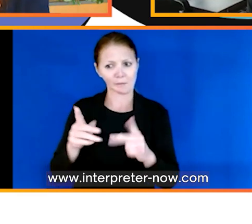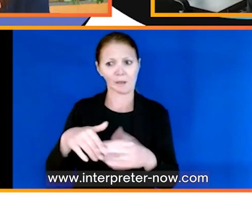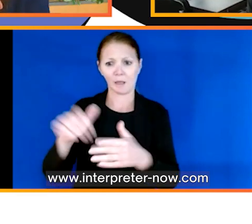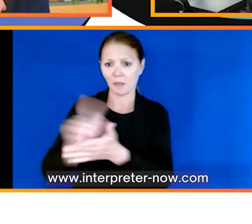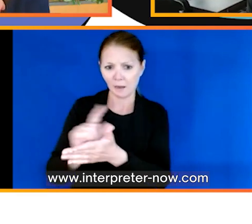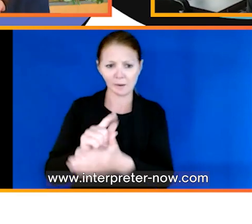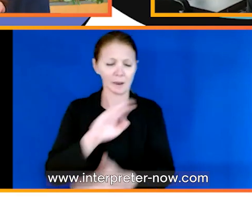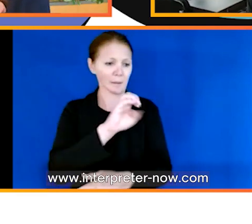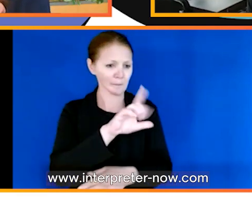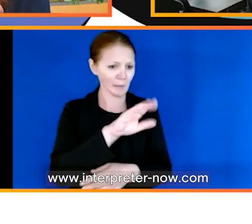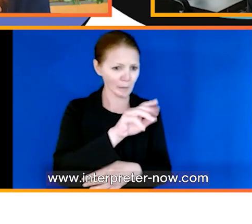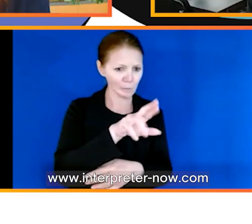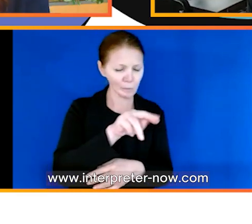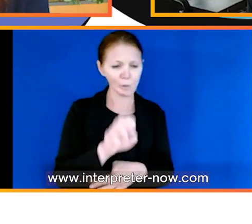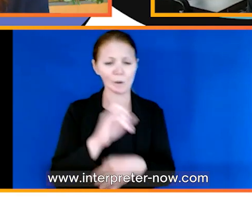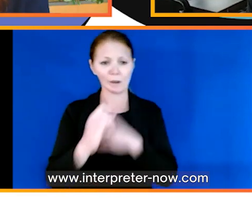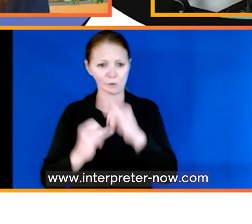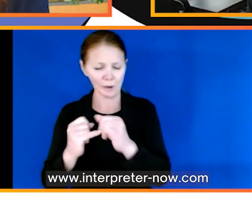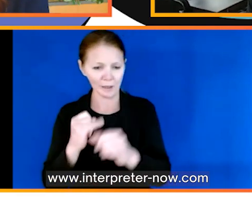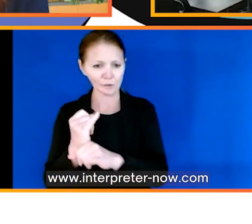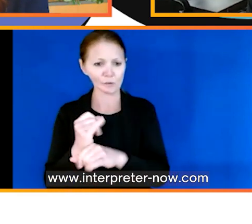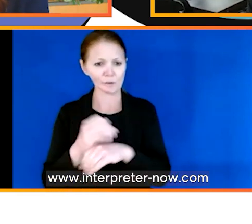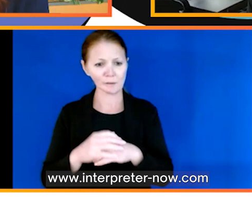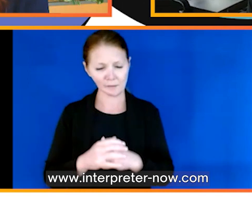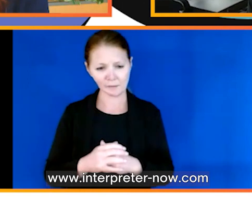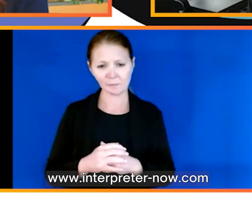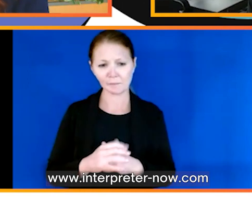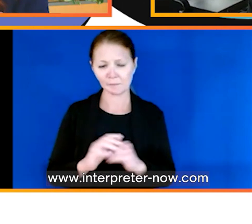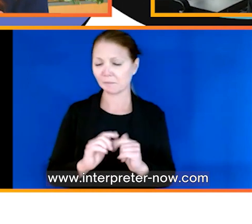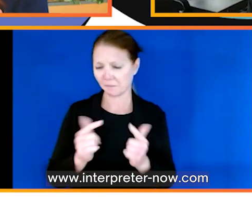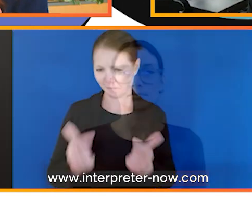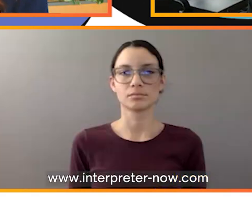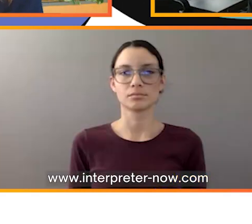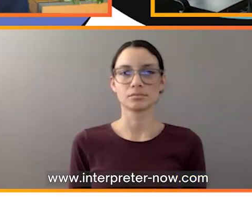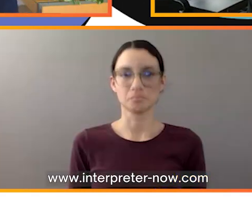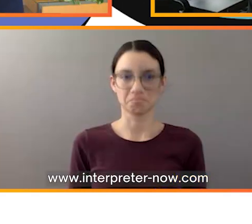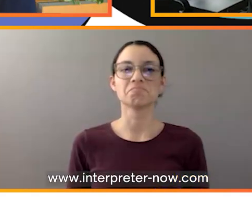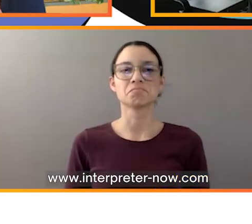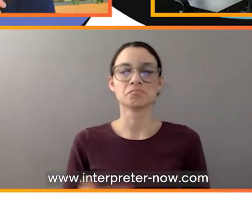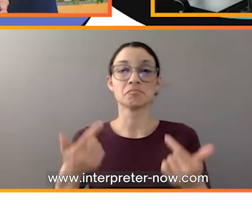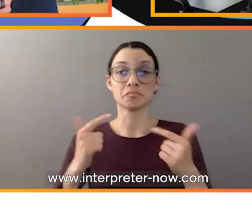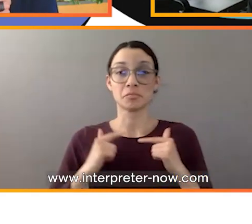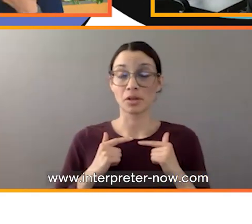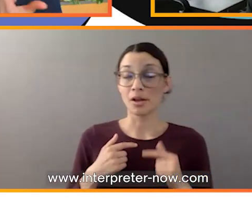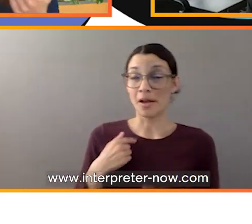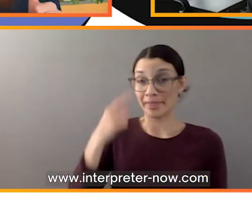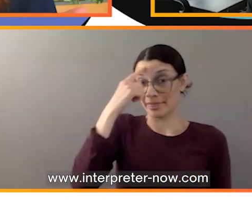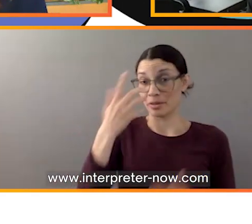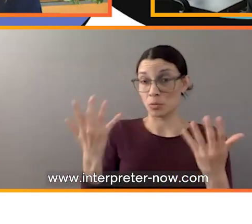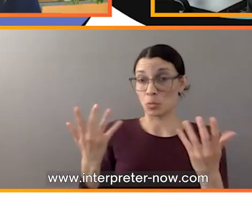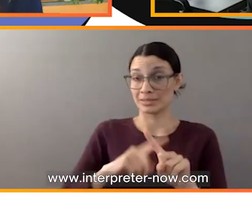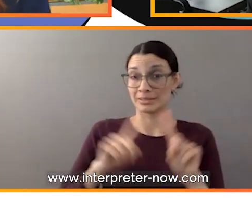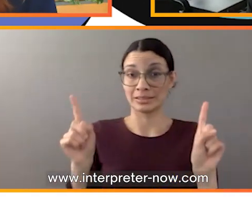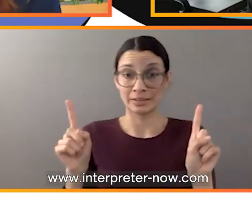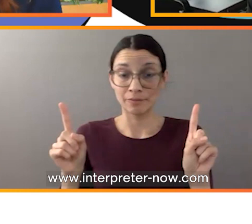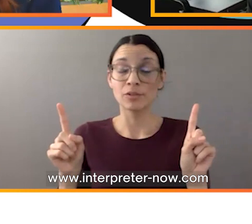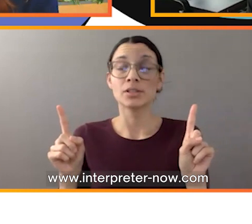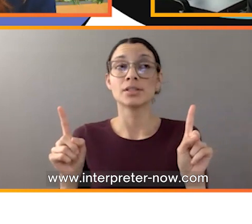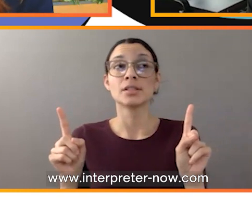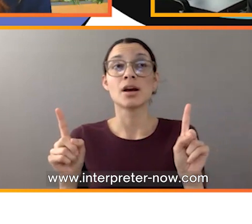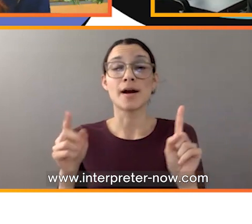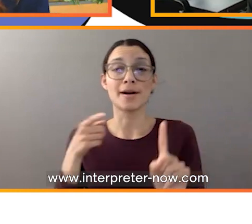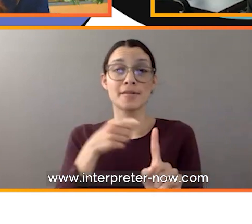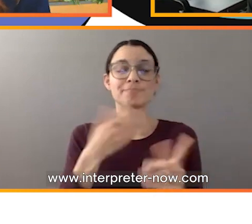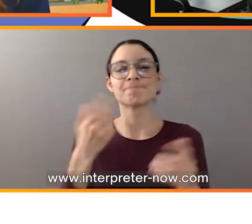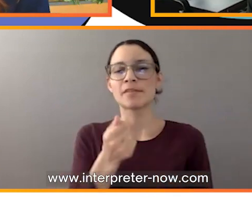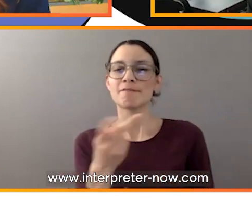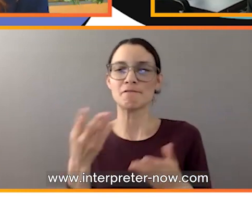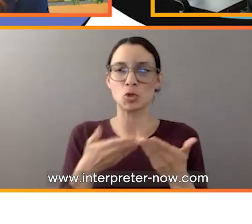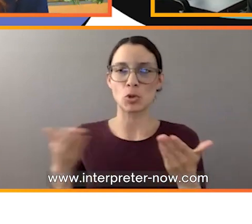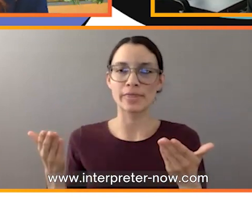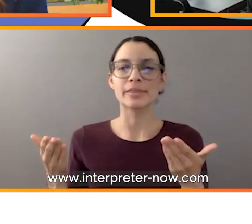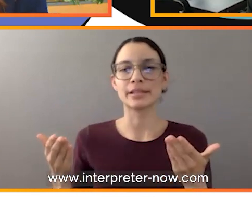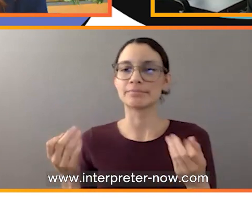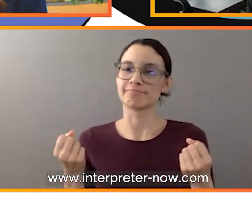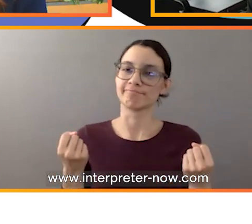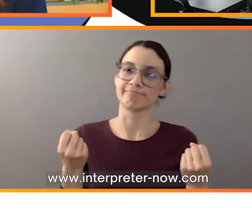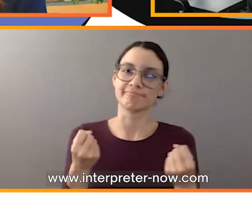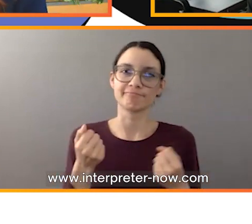year 2014, when the first diversity numbers from the tech industry started coming out.